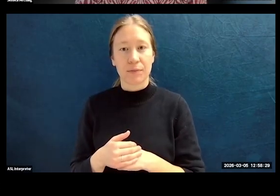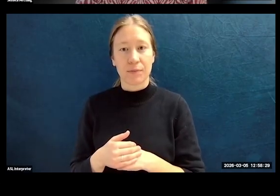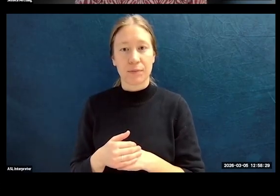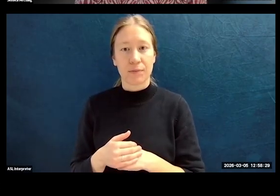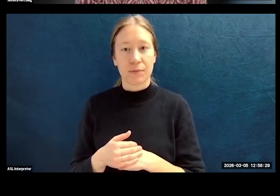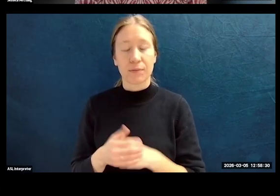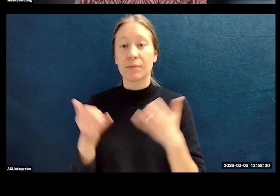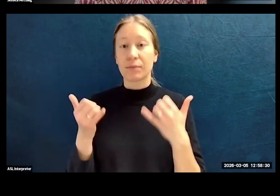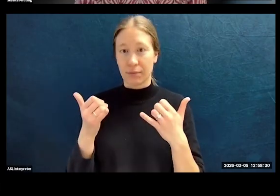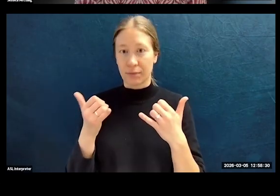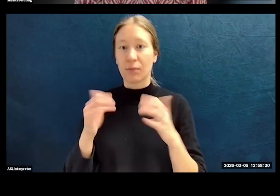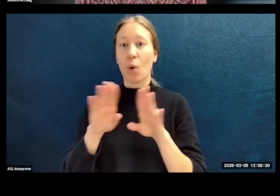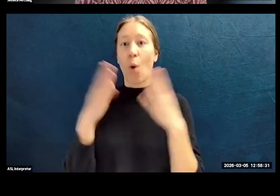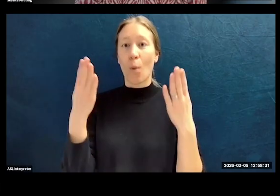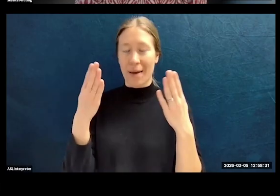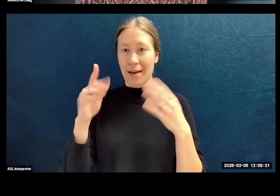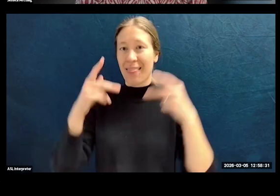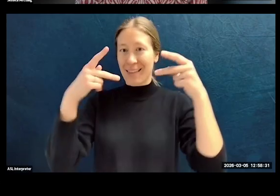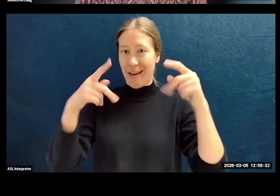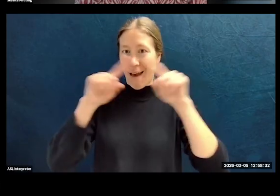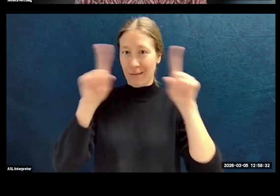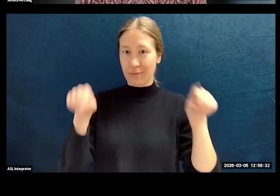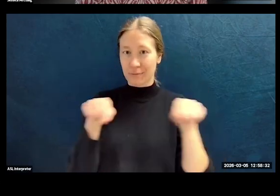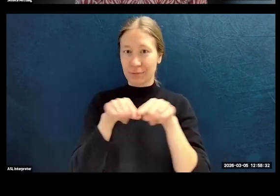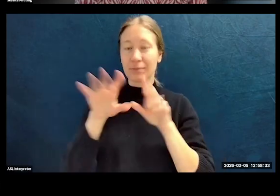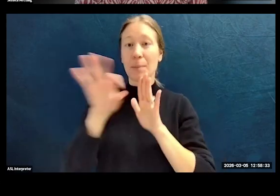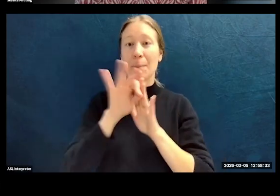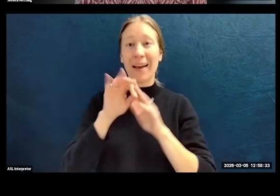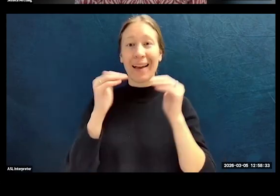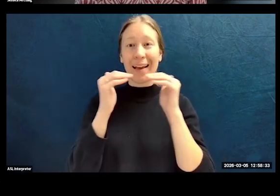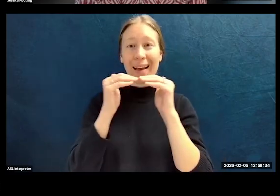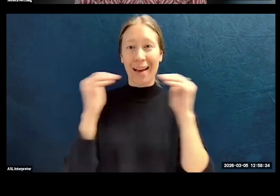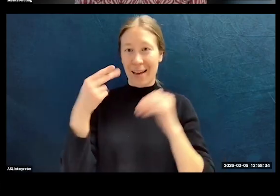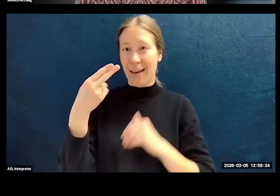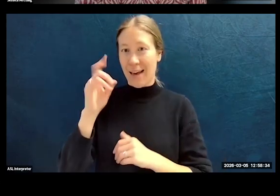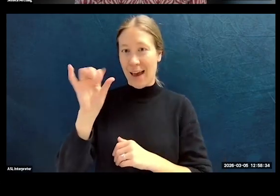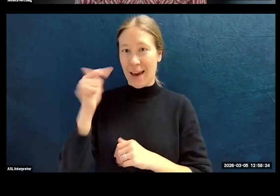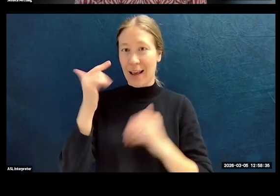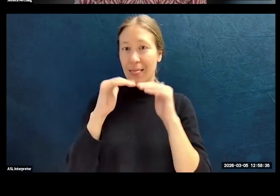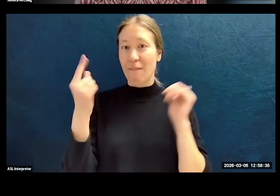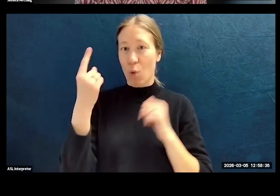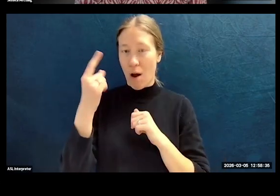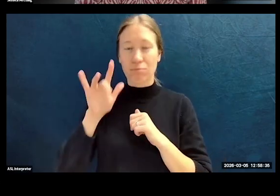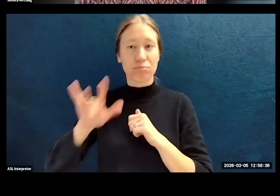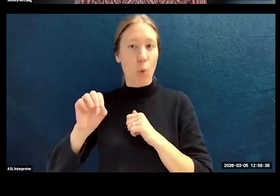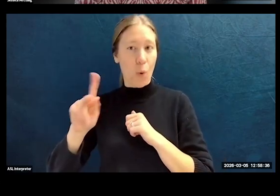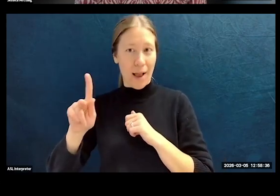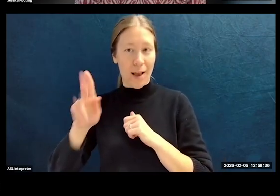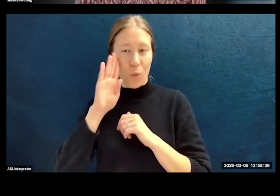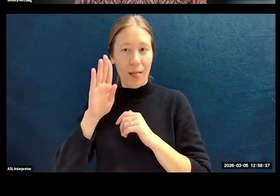So we'll open our New Tag pane, select heading level 1, and hit OK to add that tag into our pane.